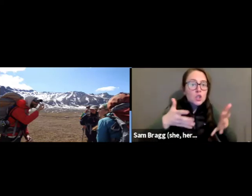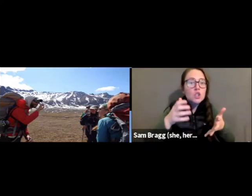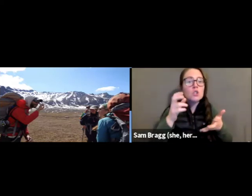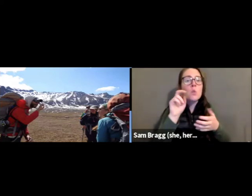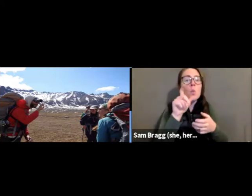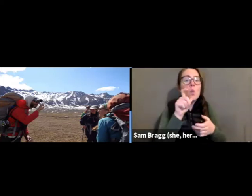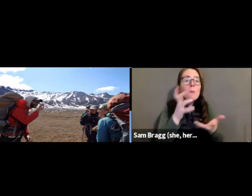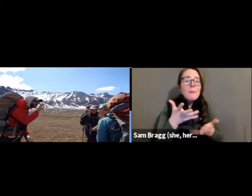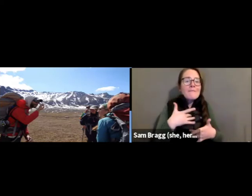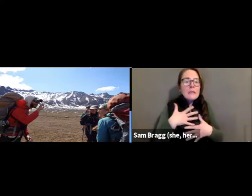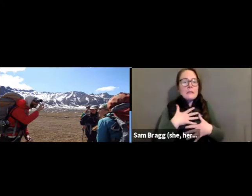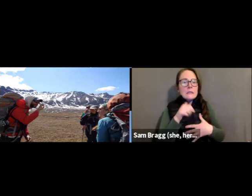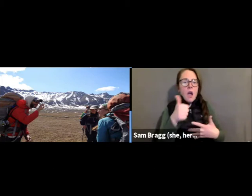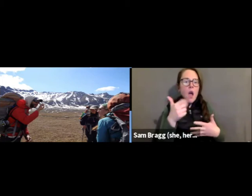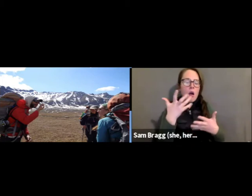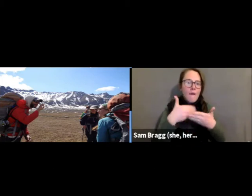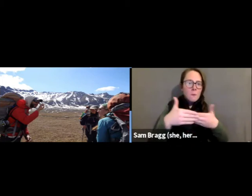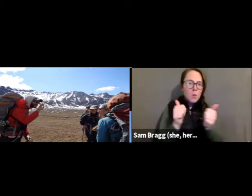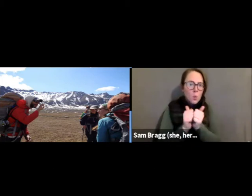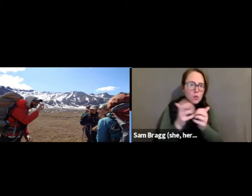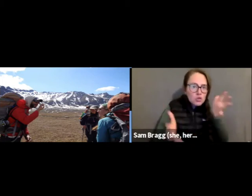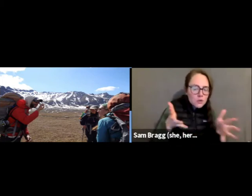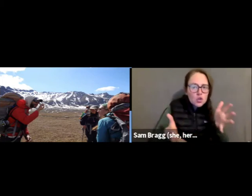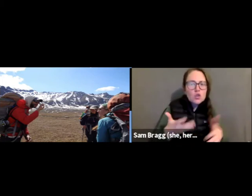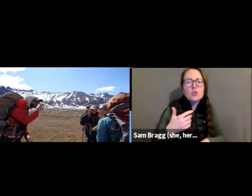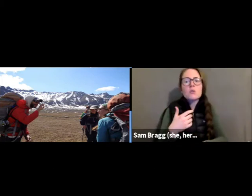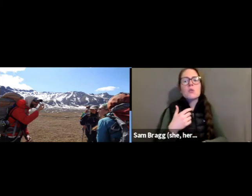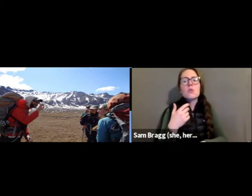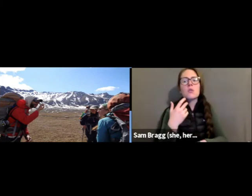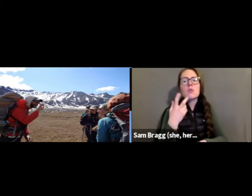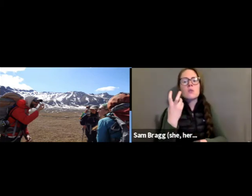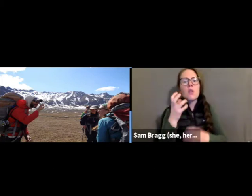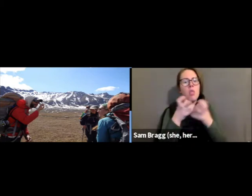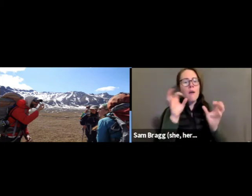to communicate with people whether that's through gesture and it takes a lot of you know maybe being